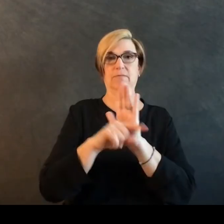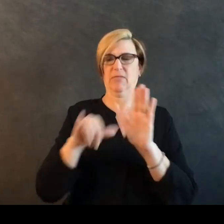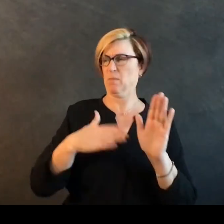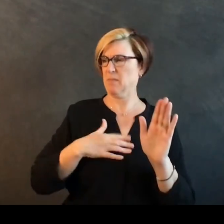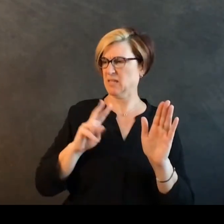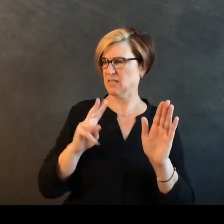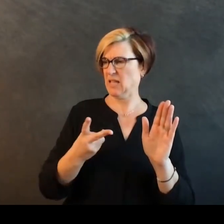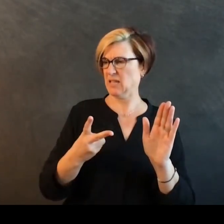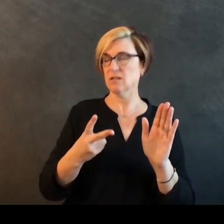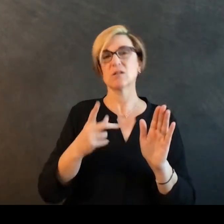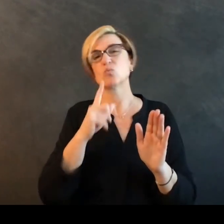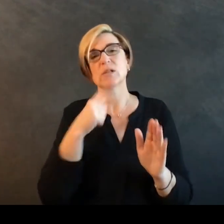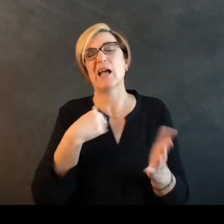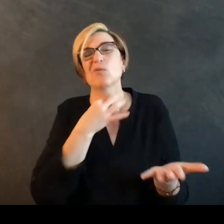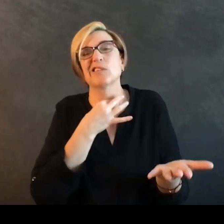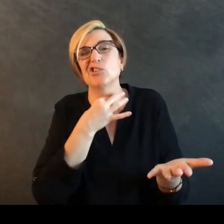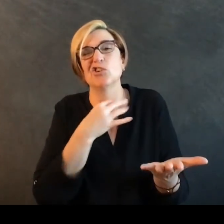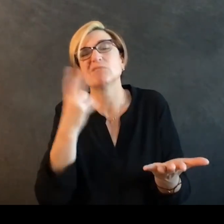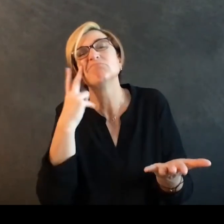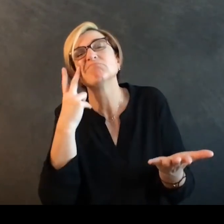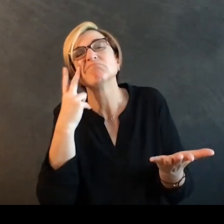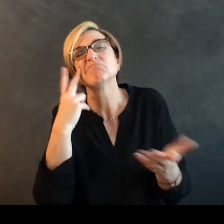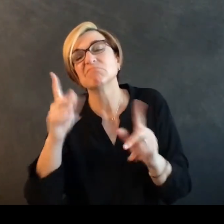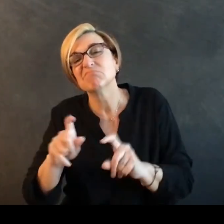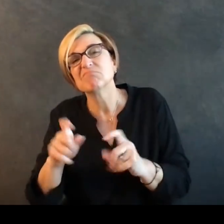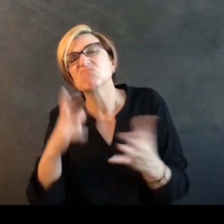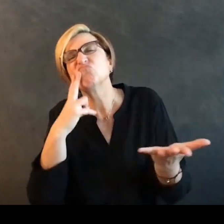of curiosity to see how quickly it worked and fast it worked and it's a lot